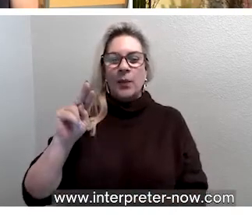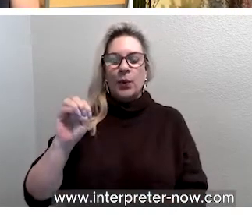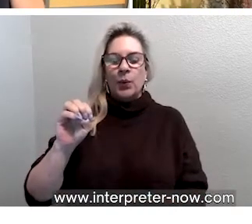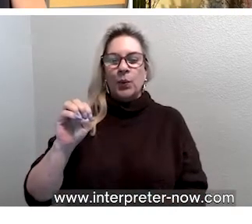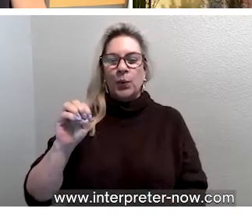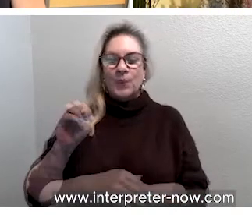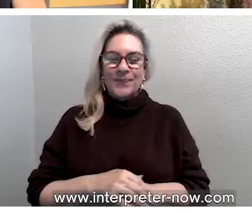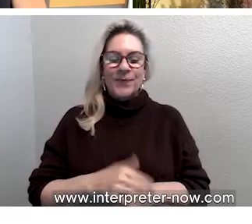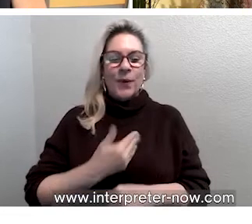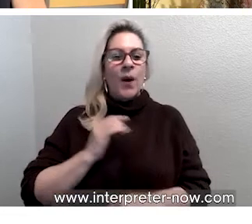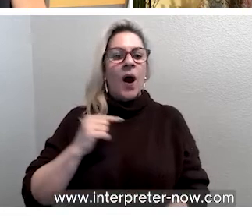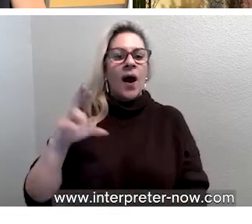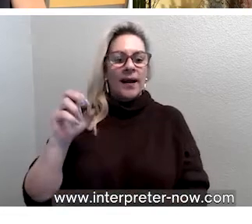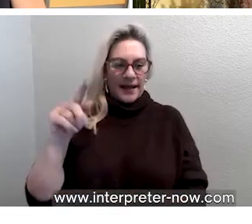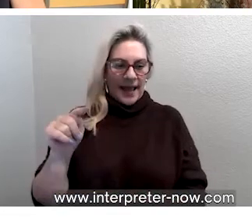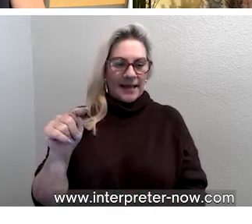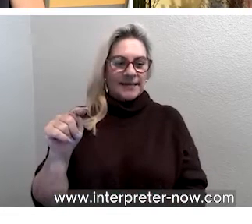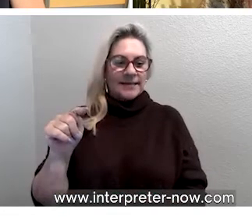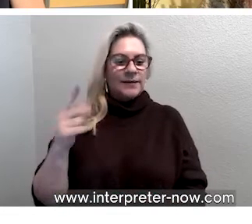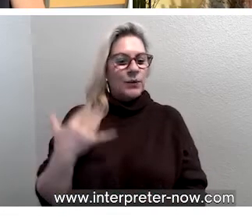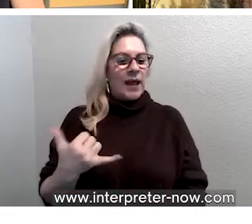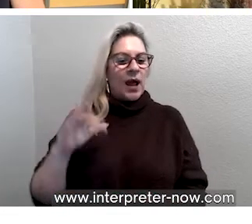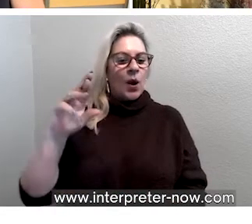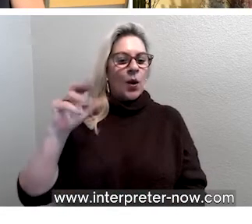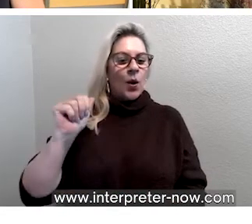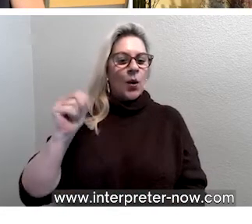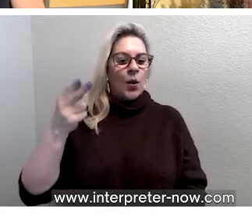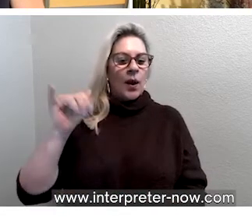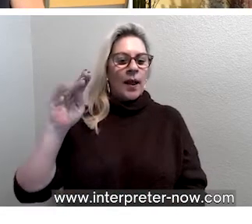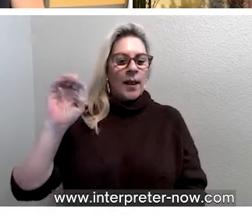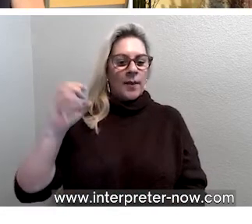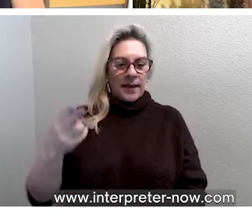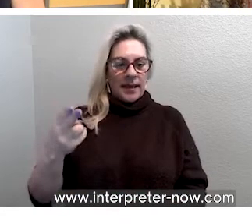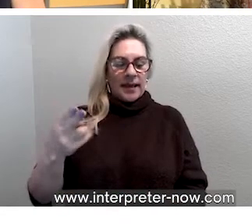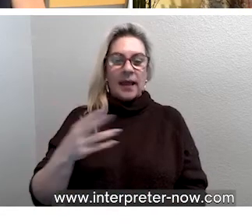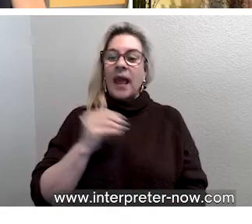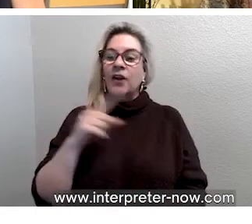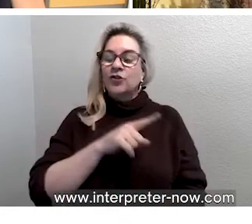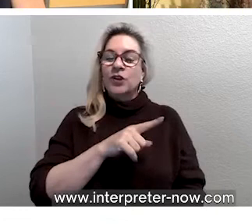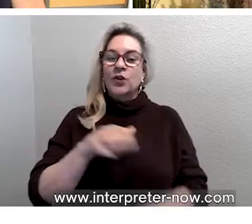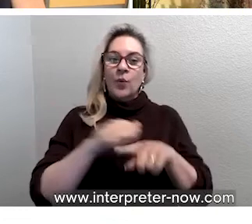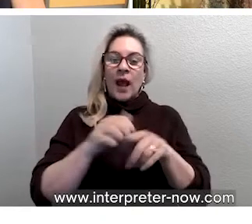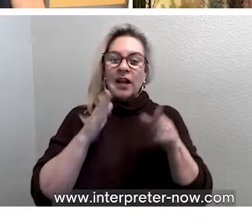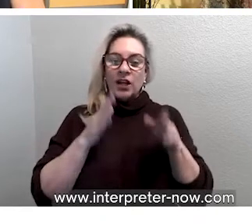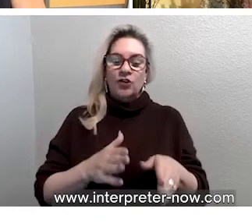Our guest today is Rahimeh Ramezany, DEI practitioner and founder of Rahimeh Ramezany Consulting.